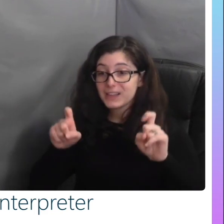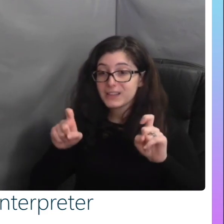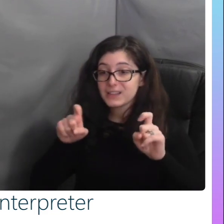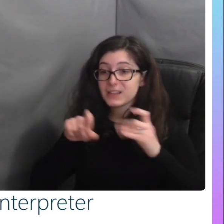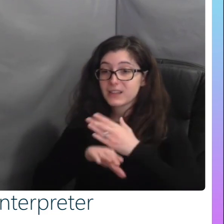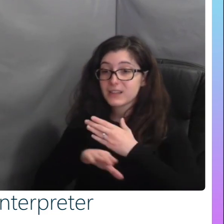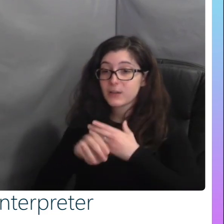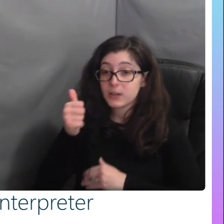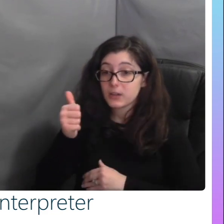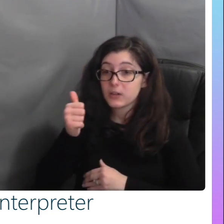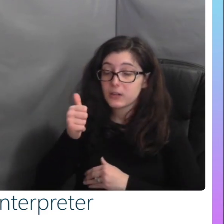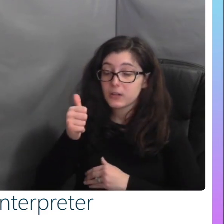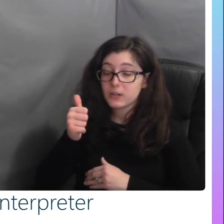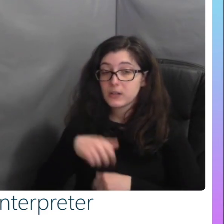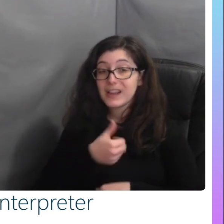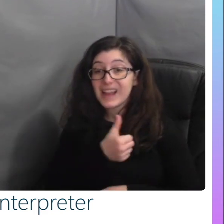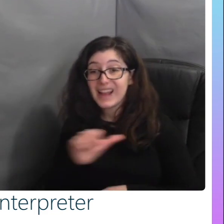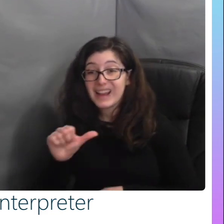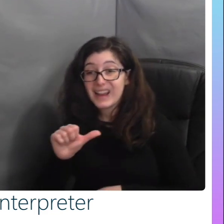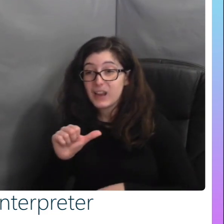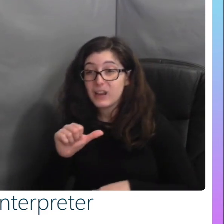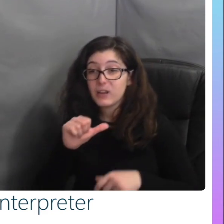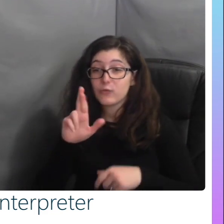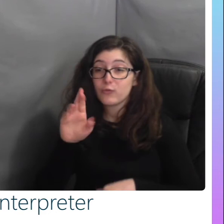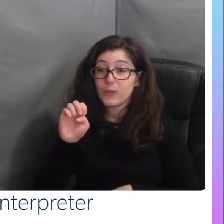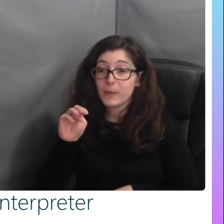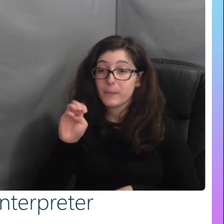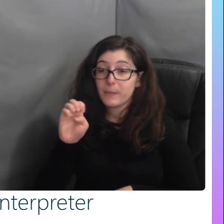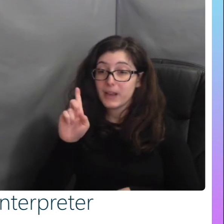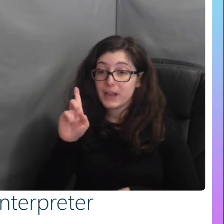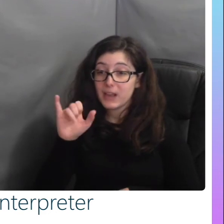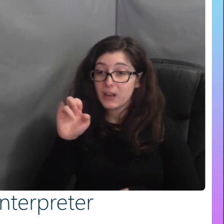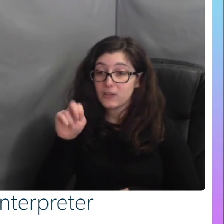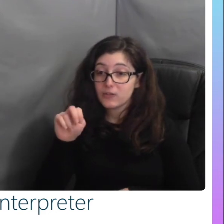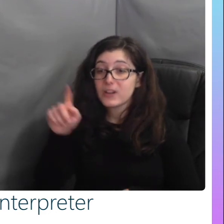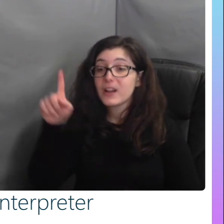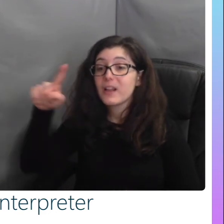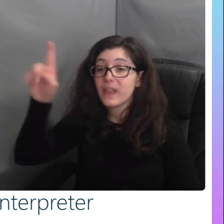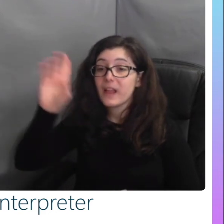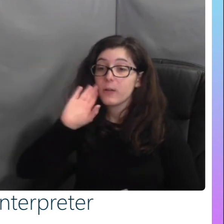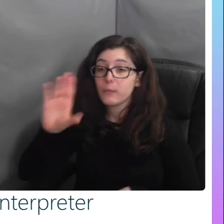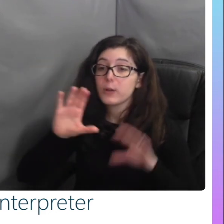and that any remediation will be conducted by them on a very fast timeline,